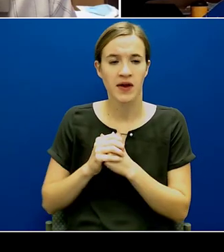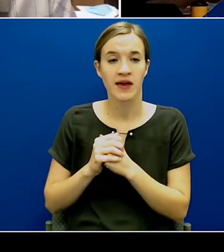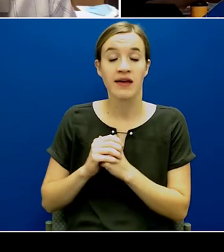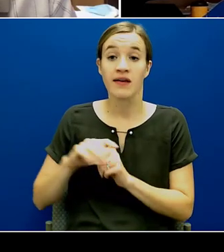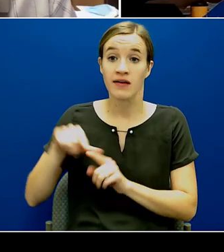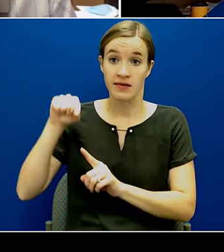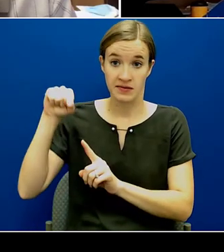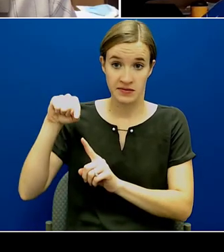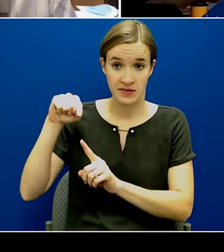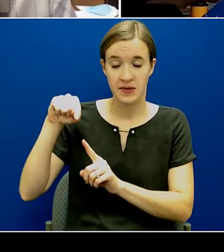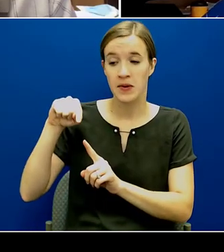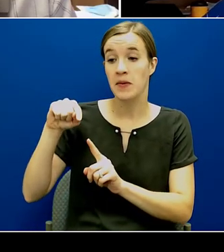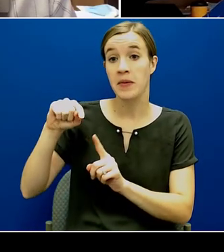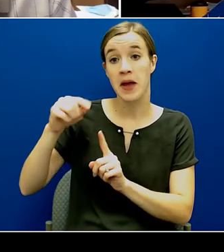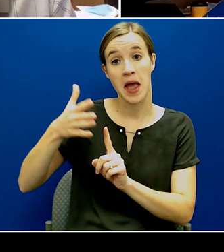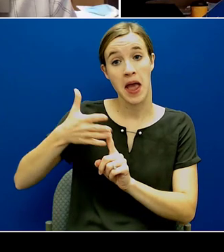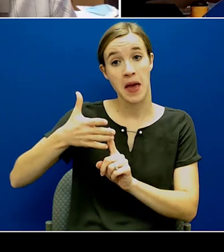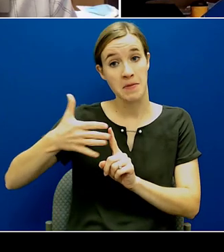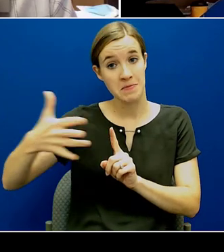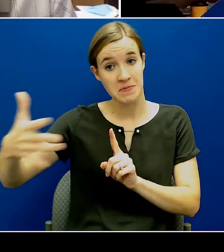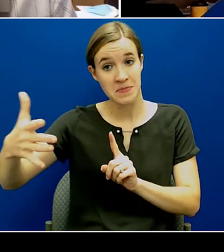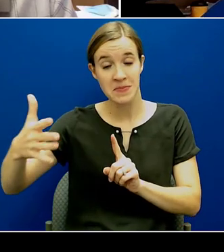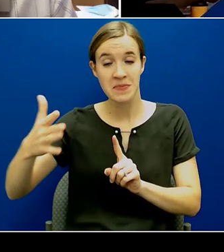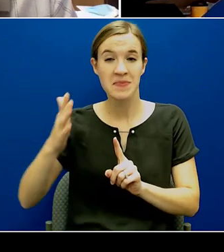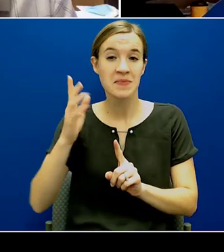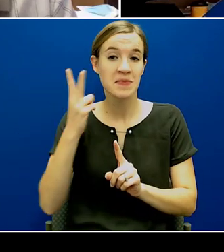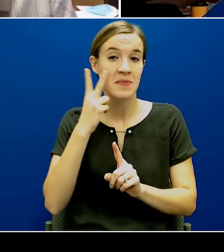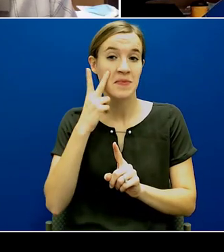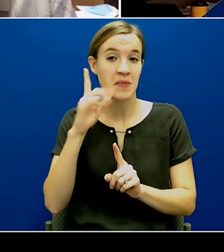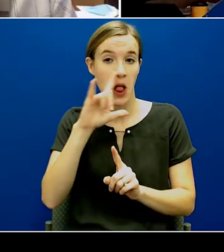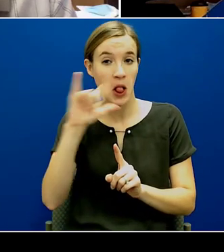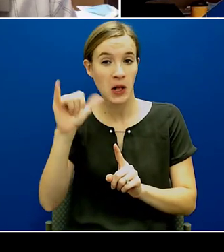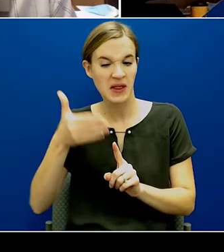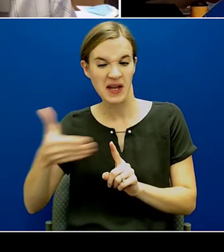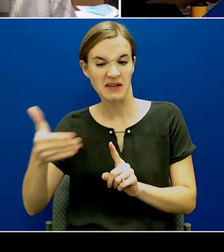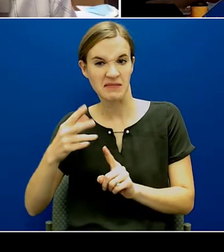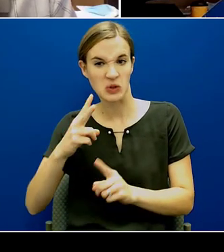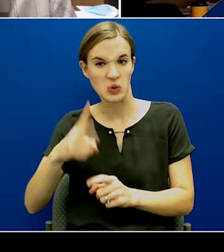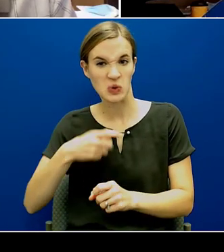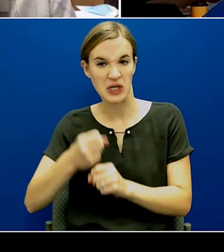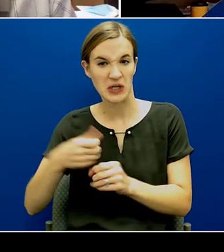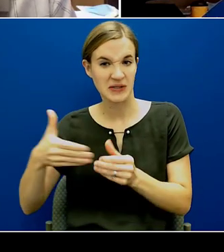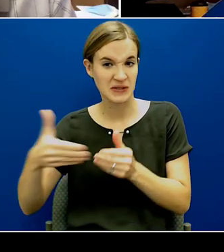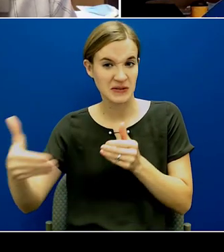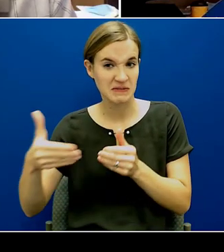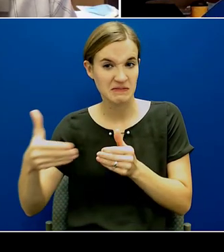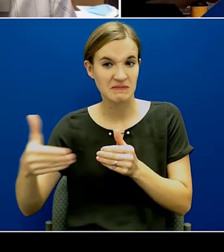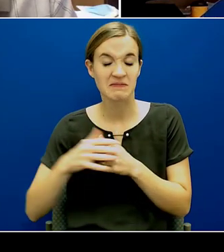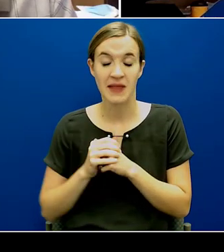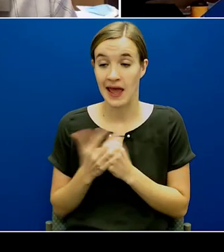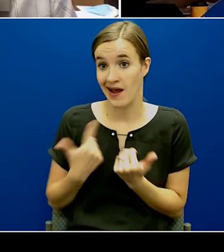what's going to happen, I am hoping for a lot of new things. I'm sure it's going to take a